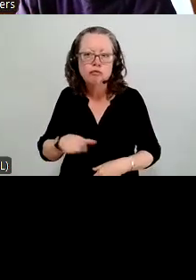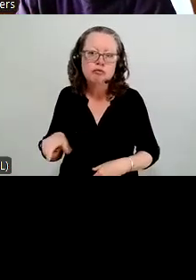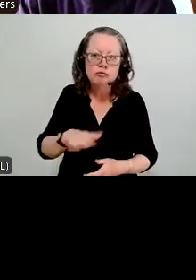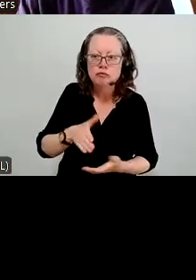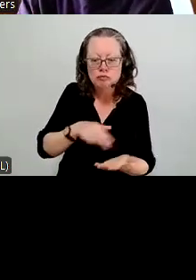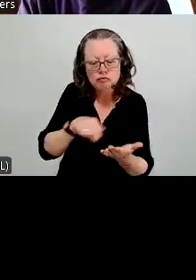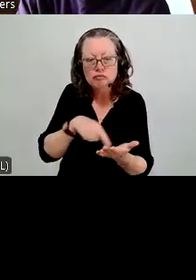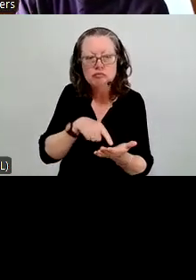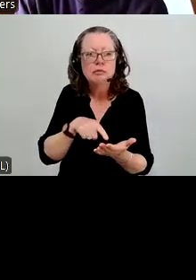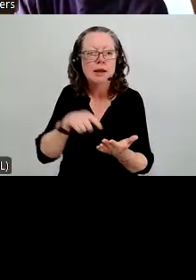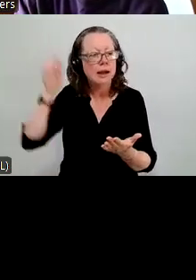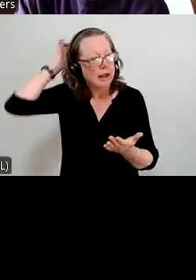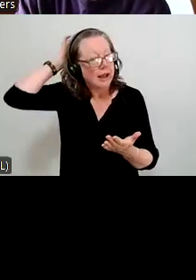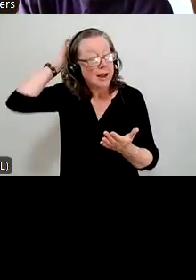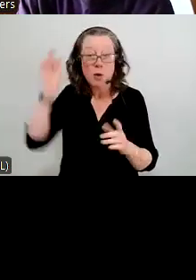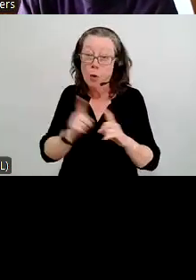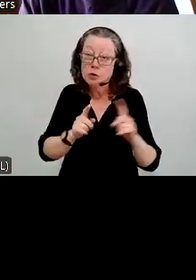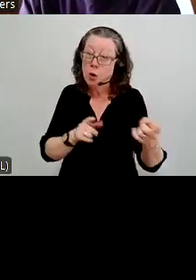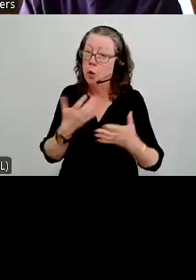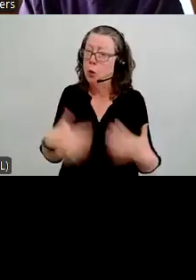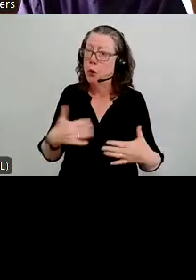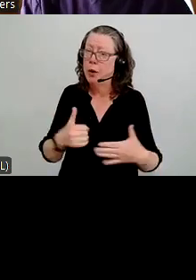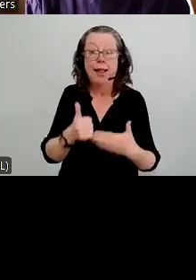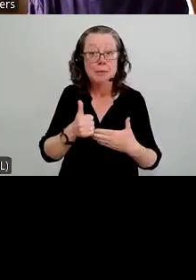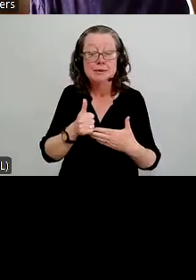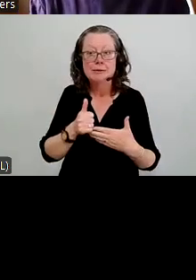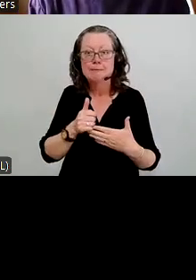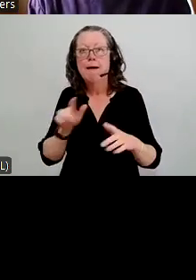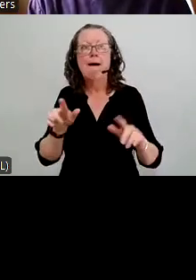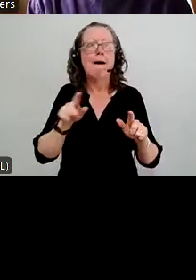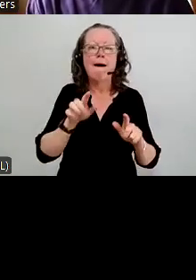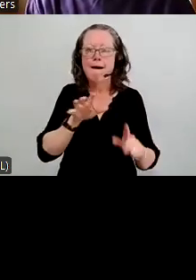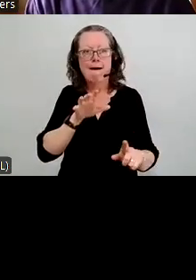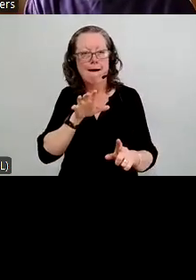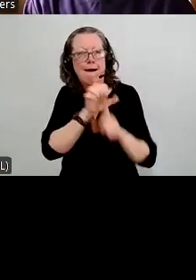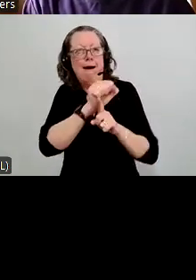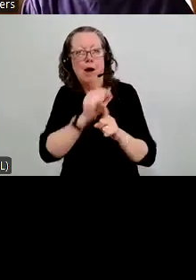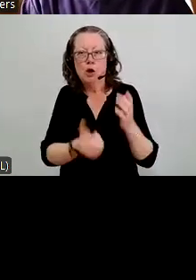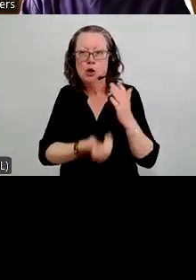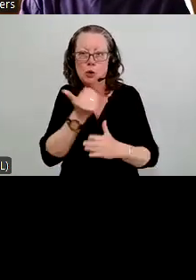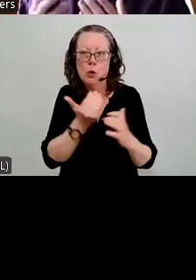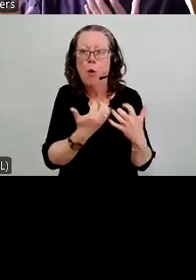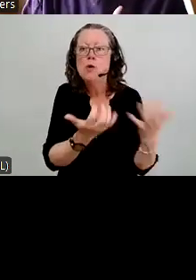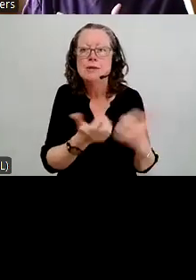It's really, really good for reaching new audiences. This is where lookalike audiences come in.